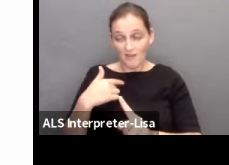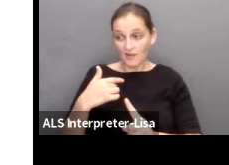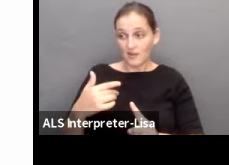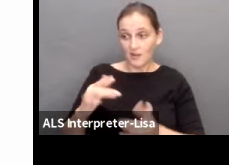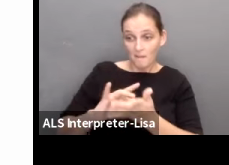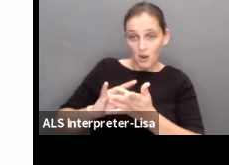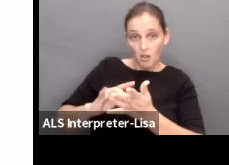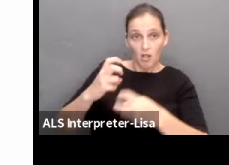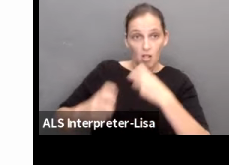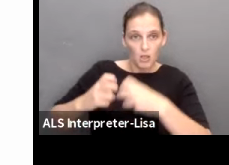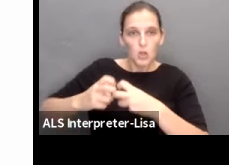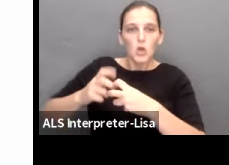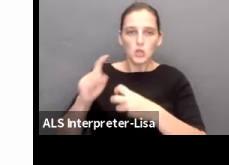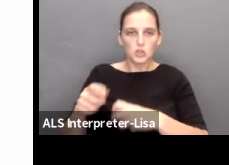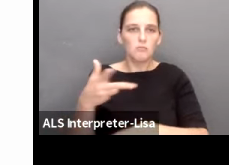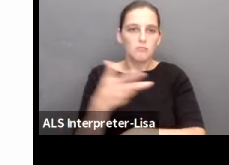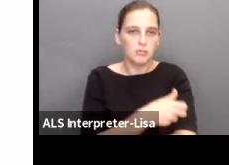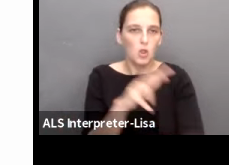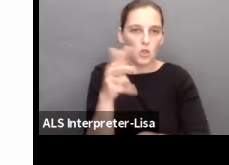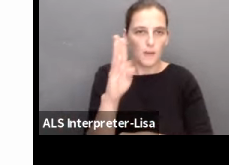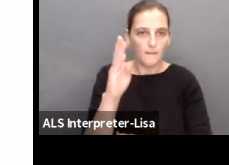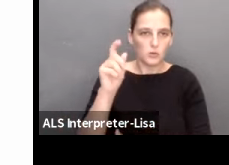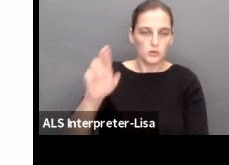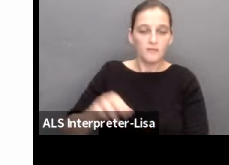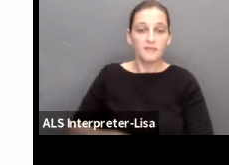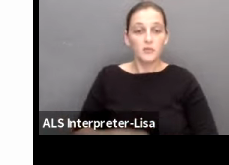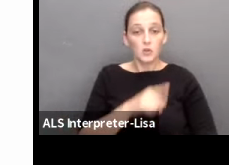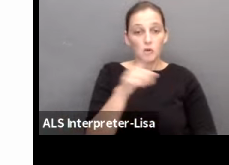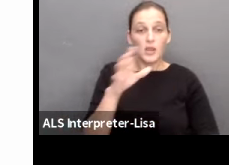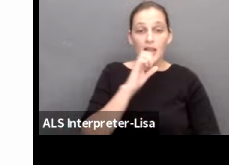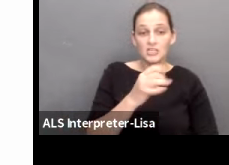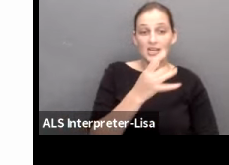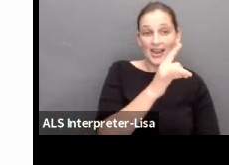They also said that if you're 18 to 49 and you have an